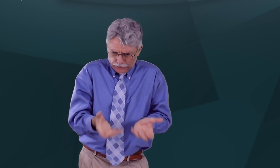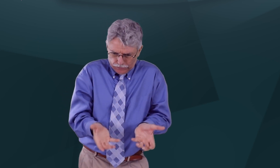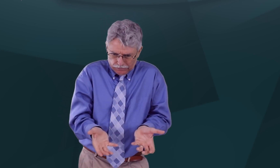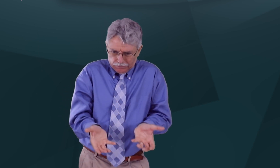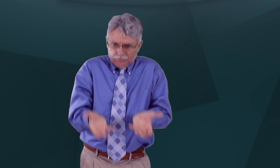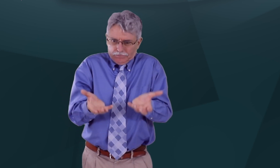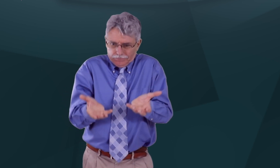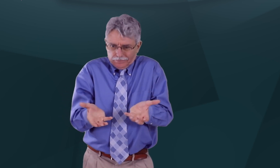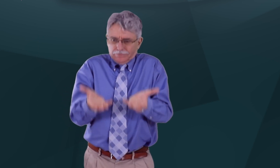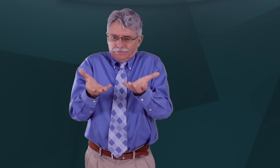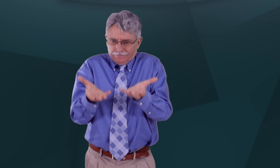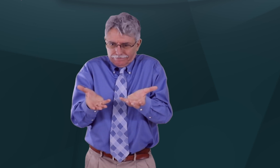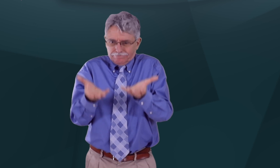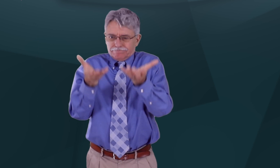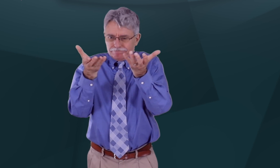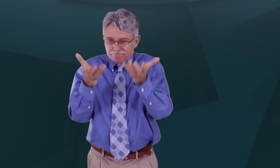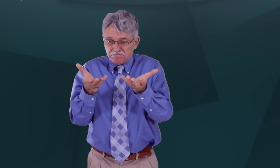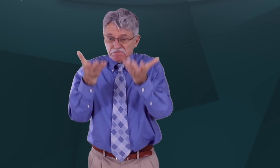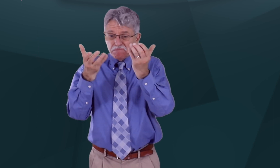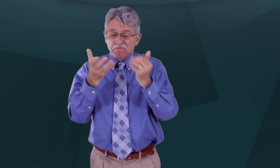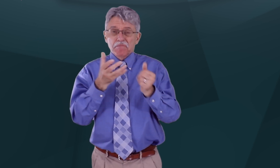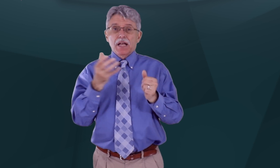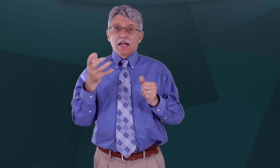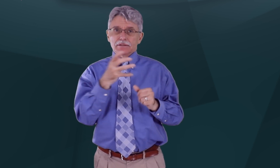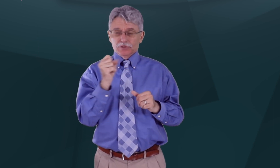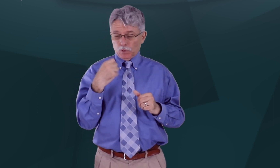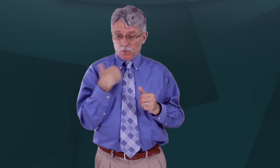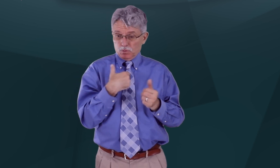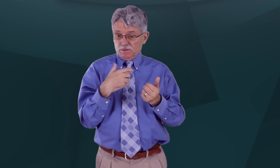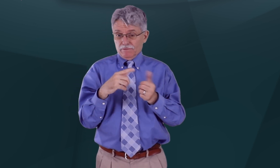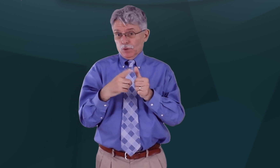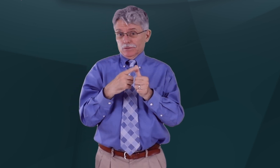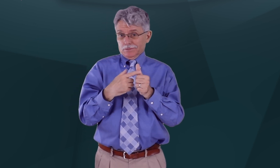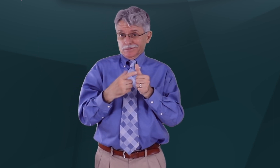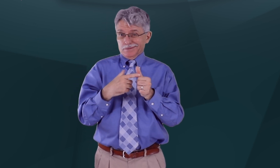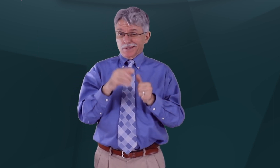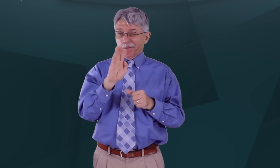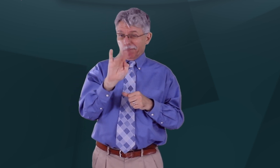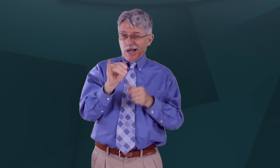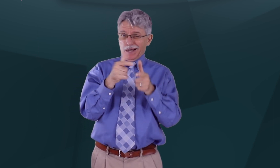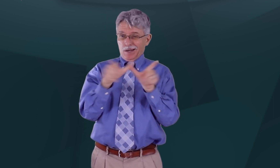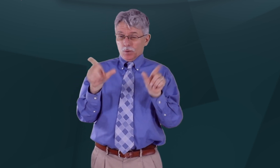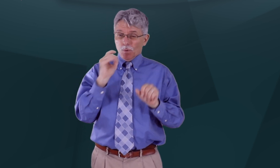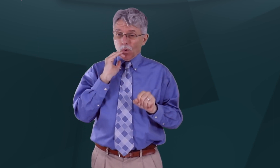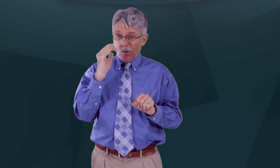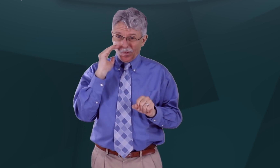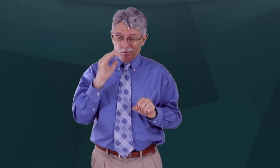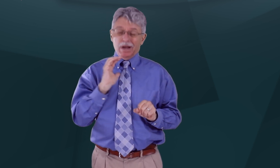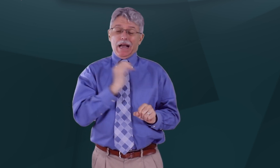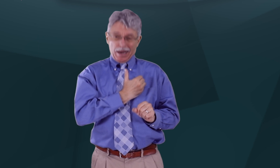So how do we open up that window and provide some of that. So first, being a bilingual home.